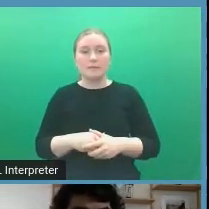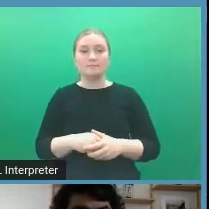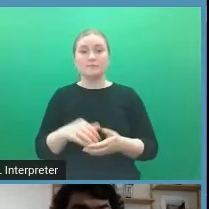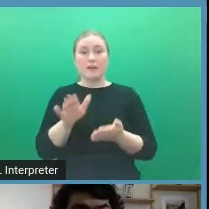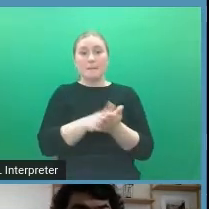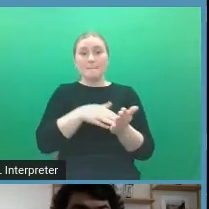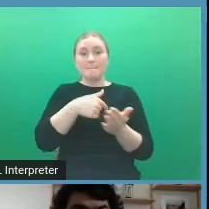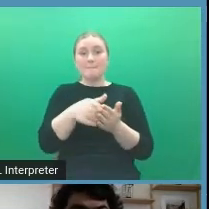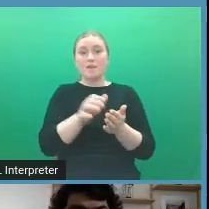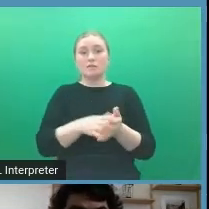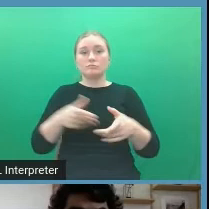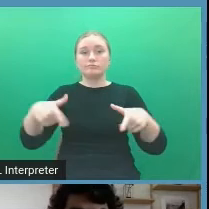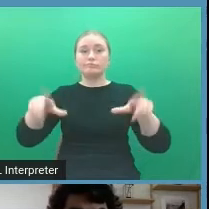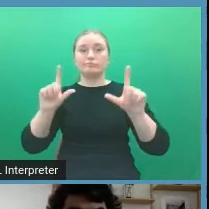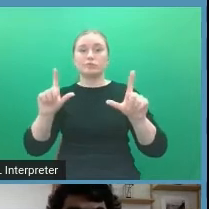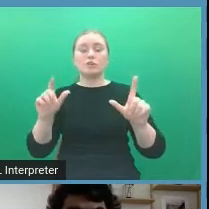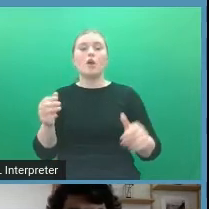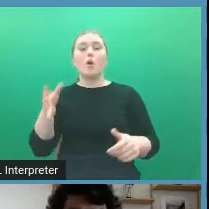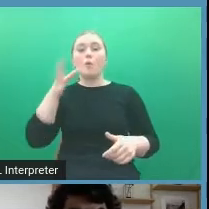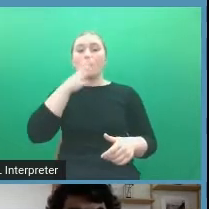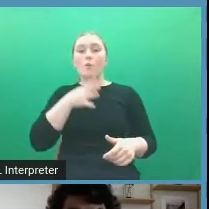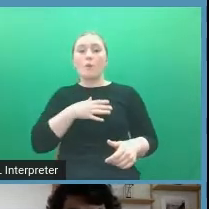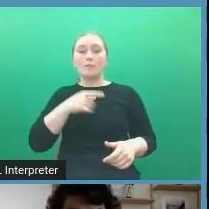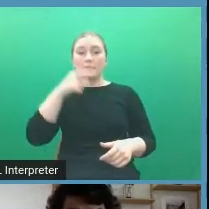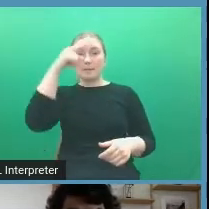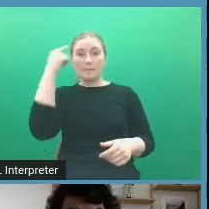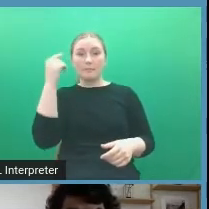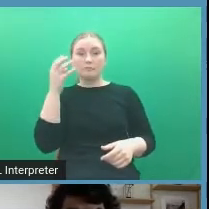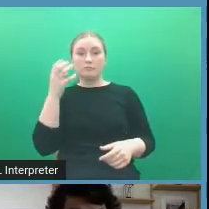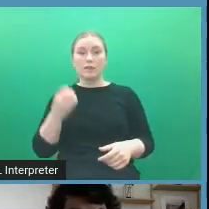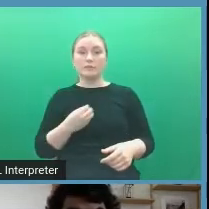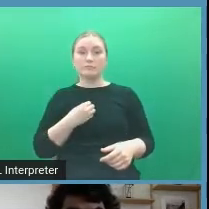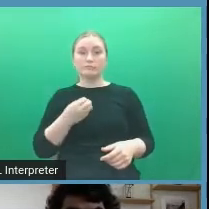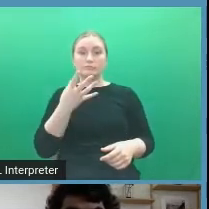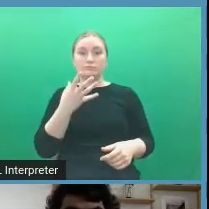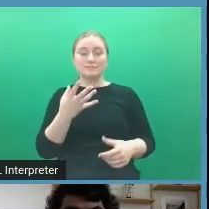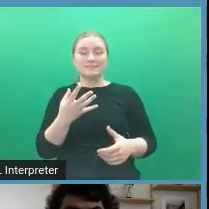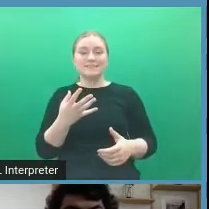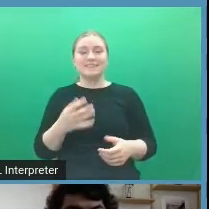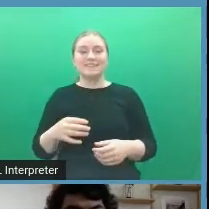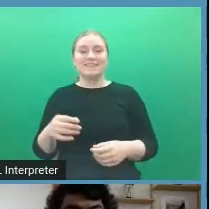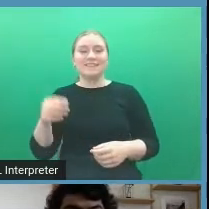with jet black skin holding a long thin paint brush up to a colorful messy painters palette.